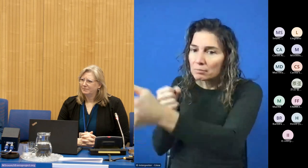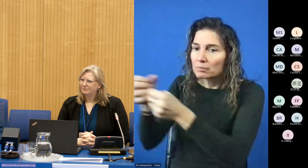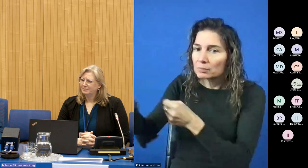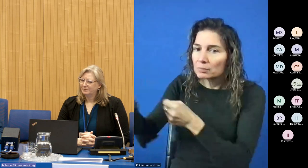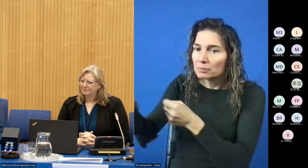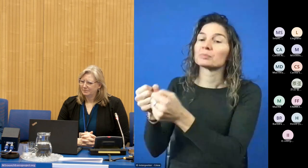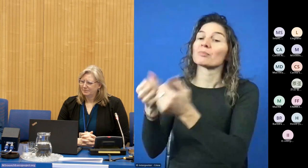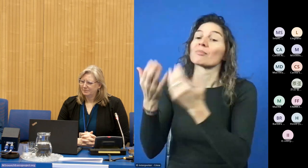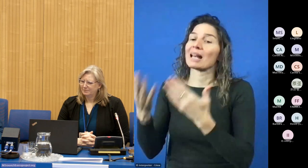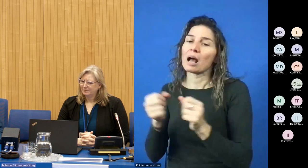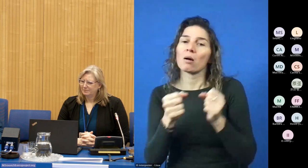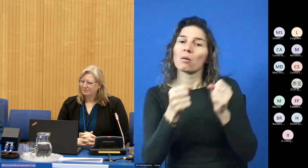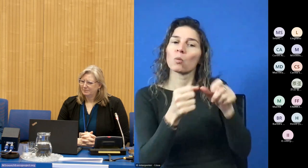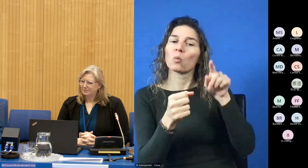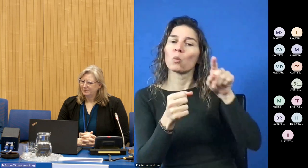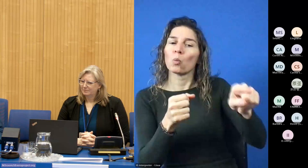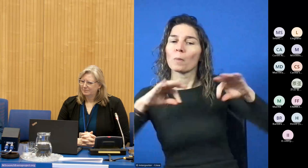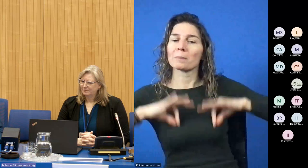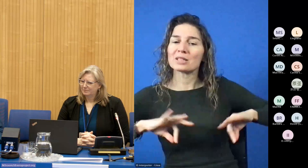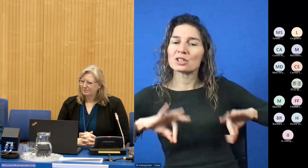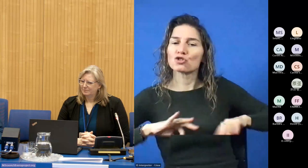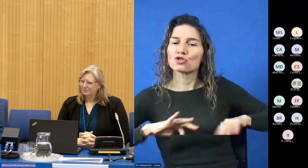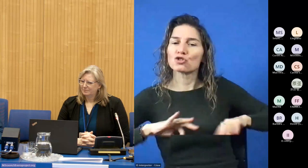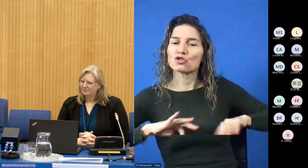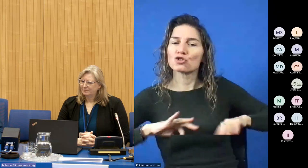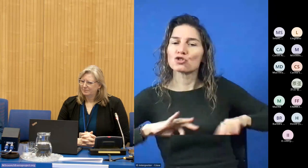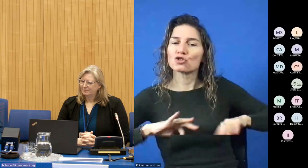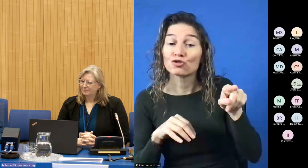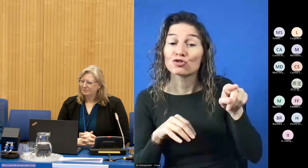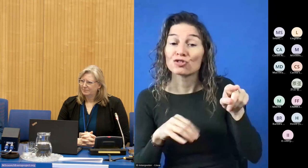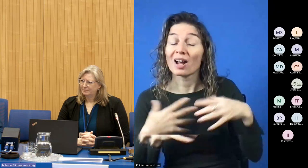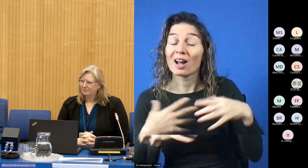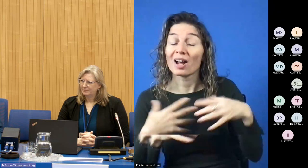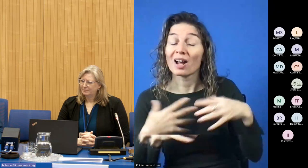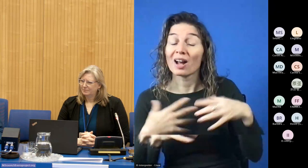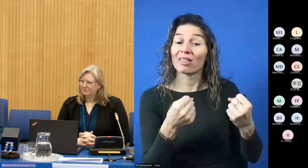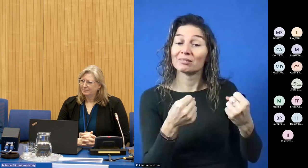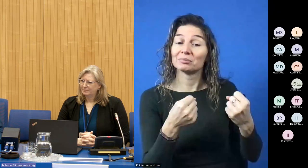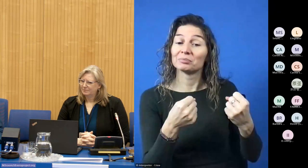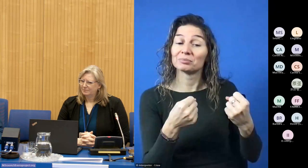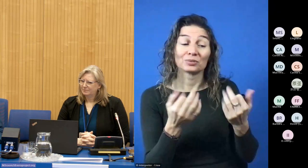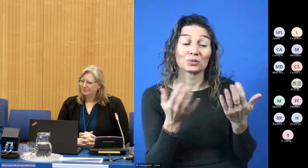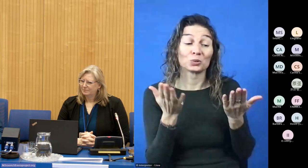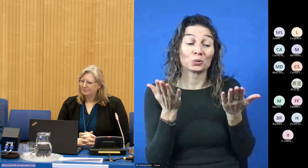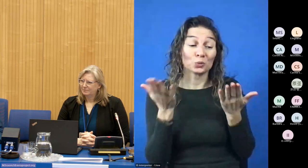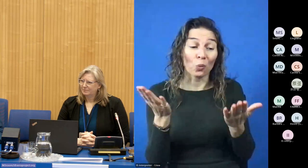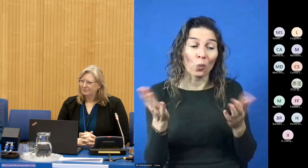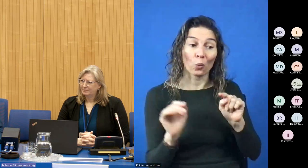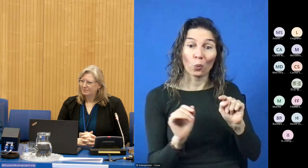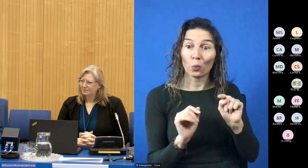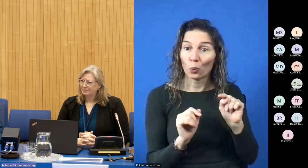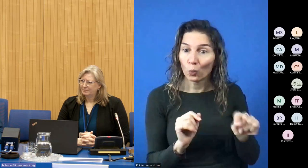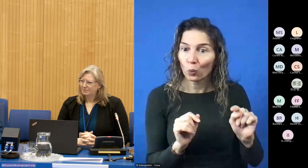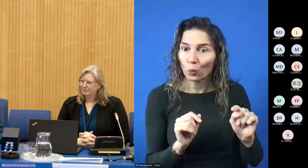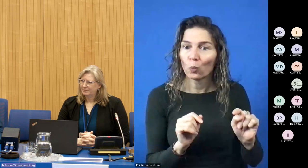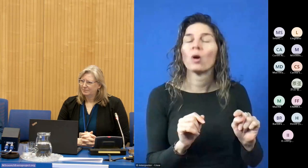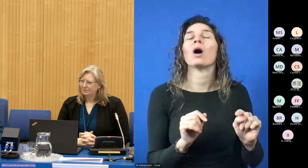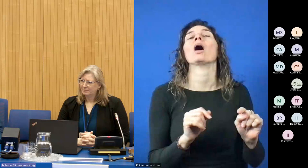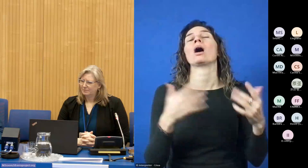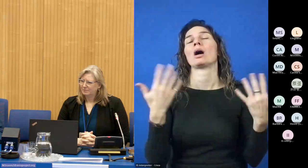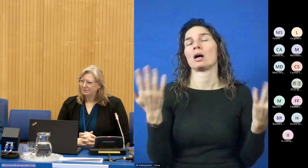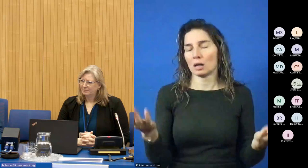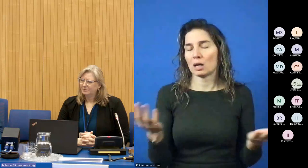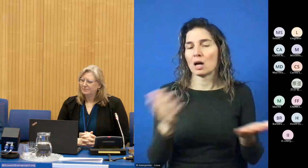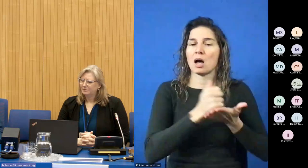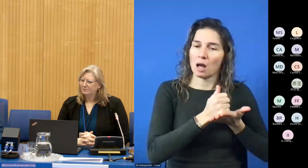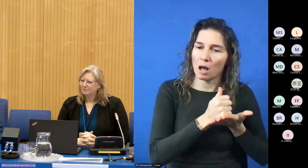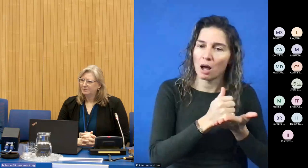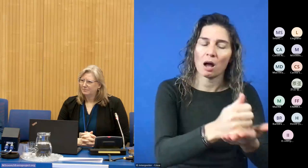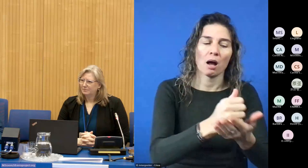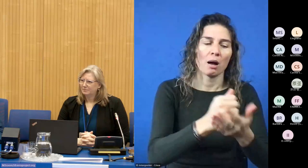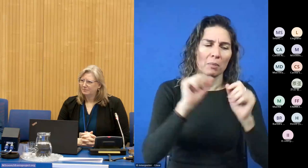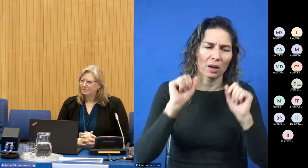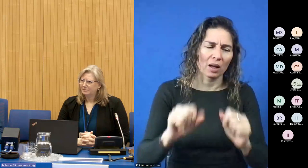. What does that imply? These skills will navigate, and help everybody. We also have